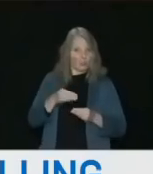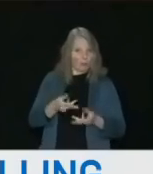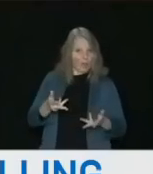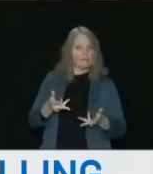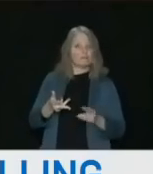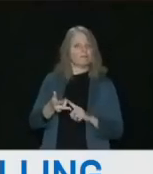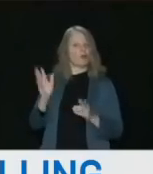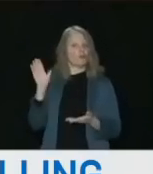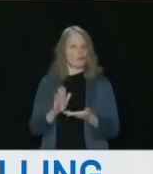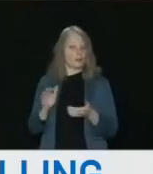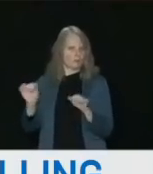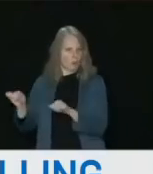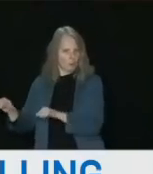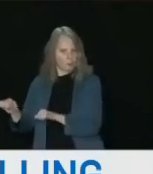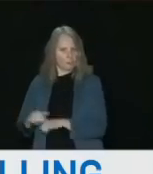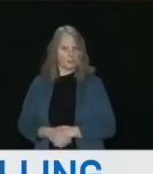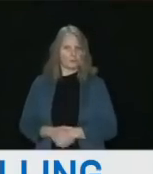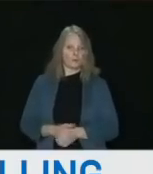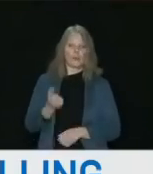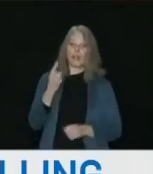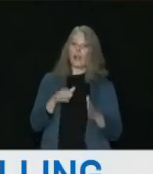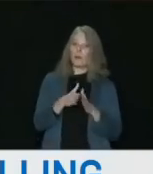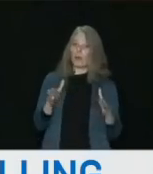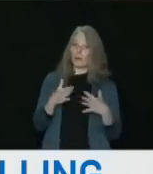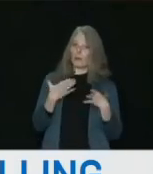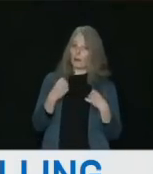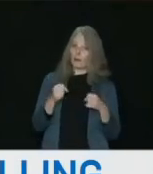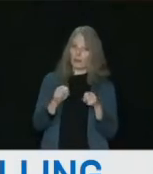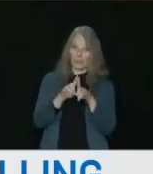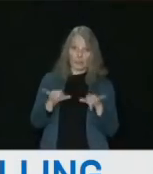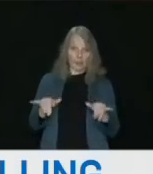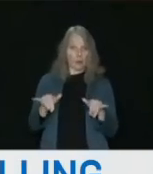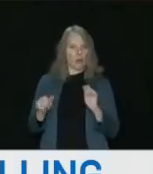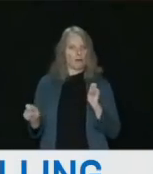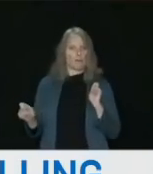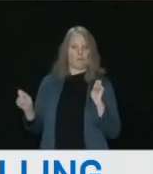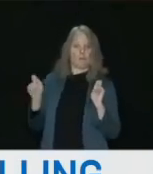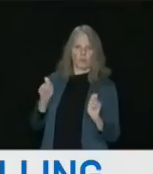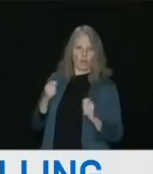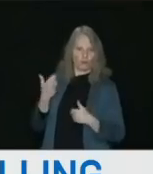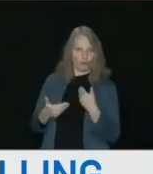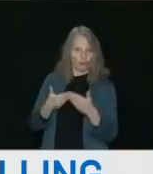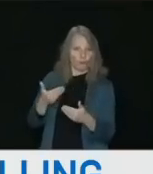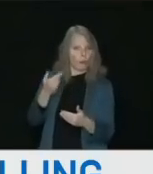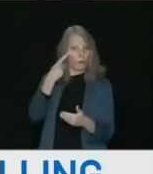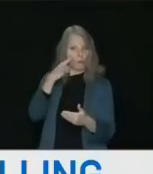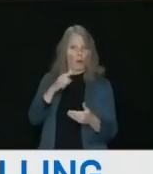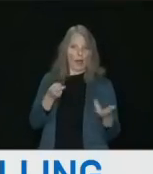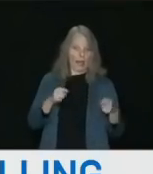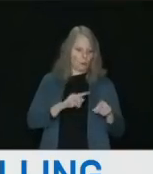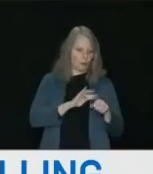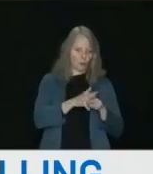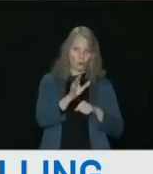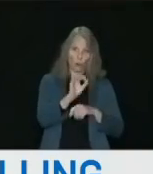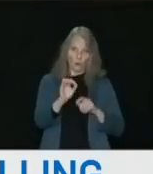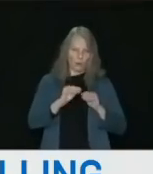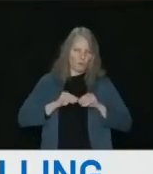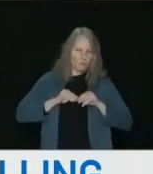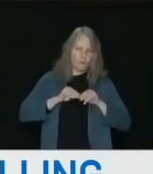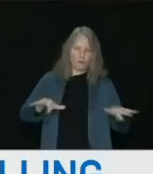THE QUALITY OF MASKS THAT THEY